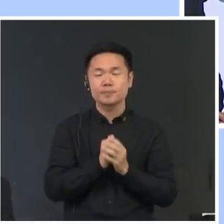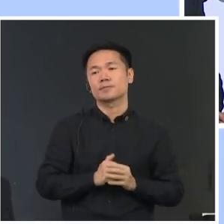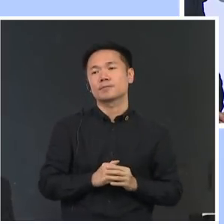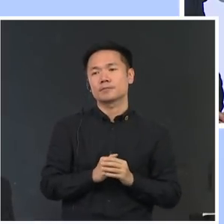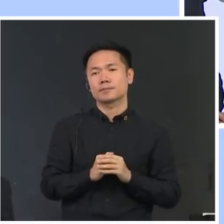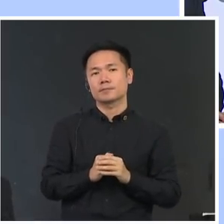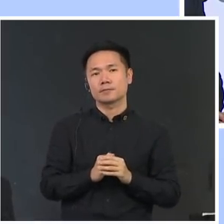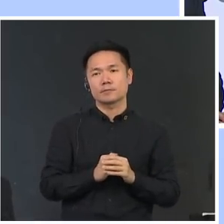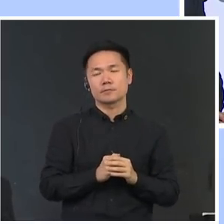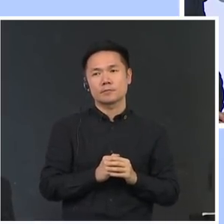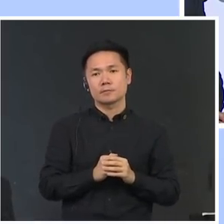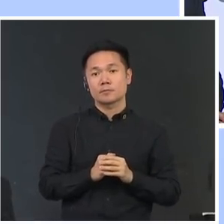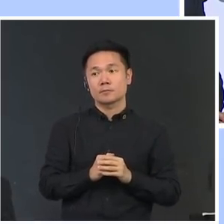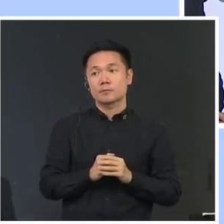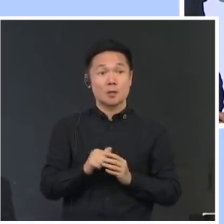and access to information;